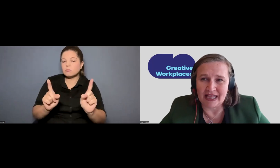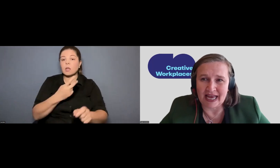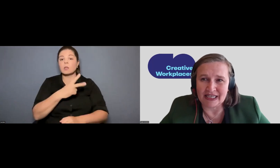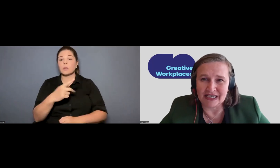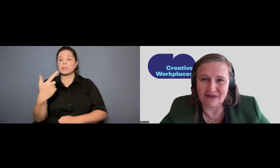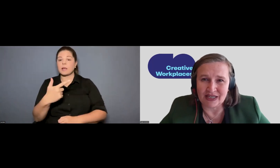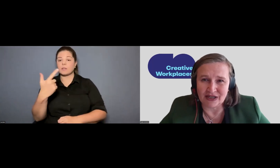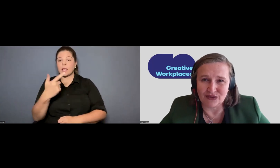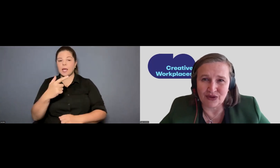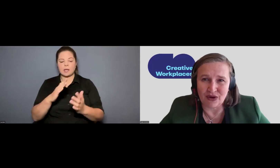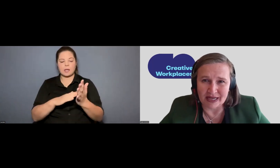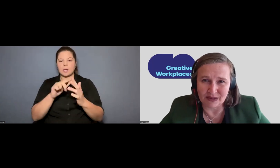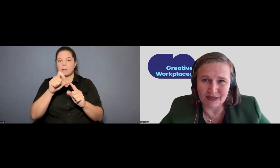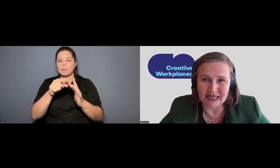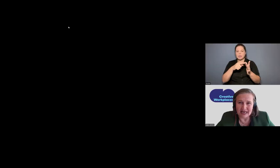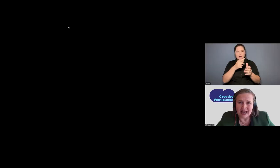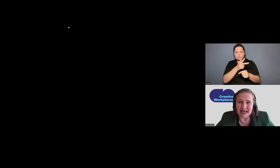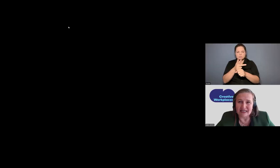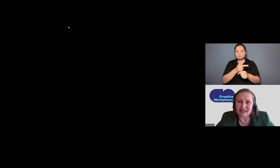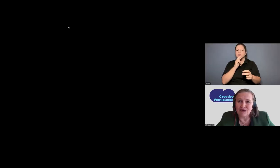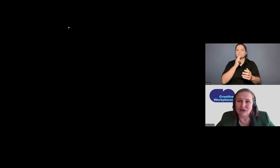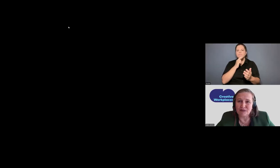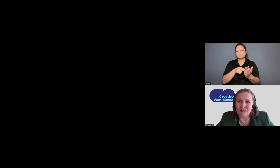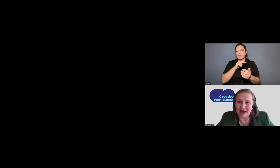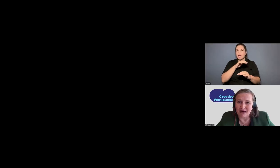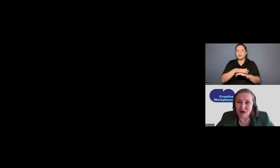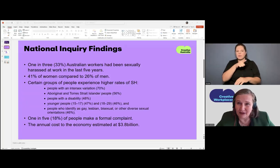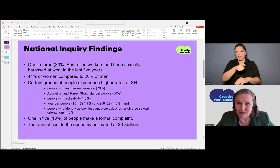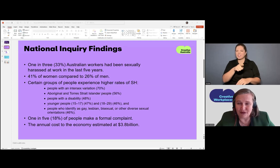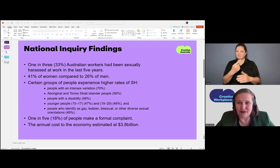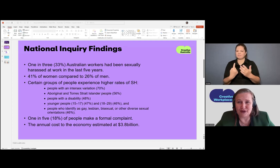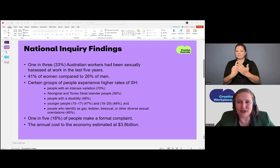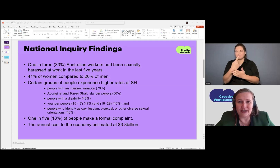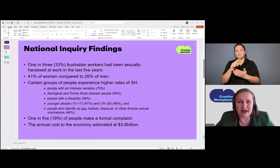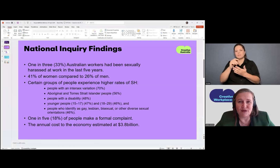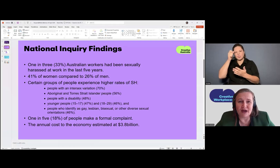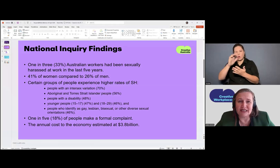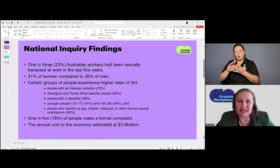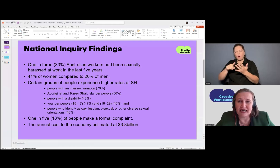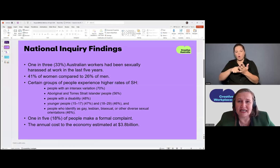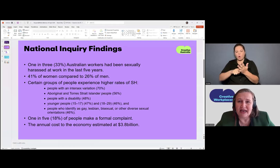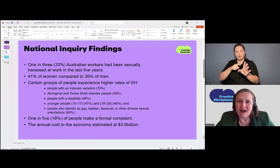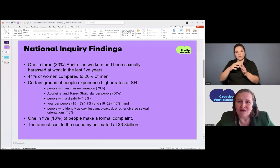allegations of sexual harassment and assault by Hollywood movie producer Harvey Weinstein